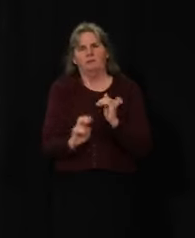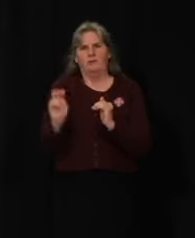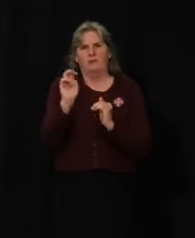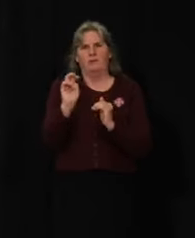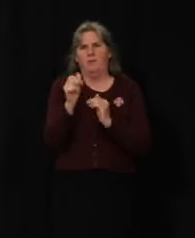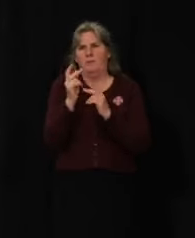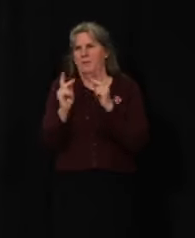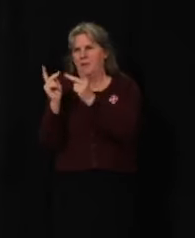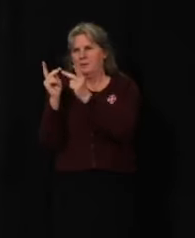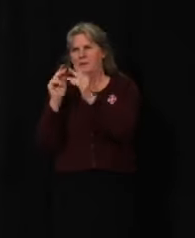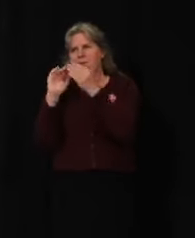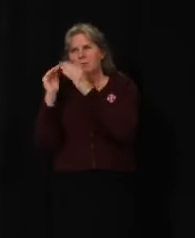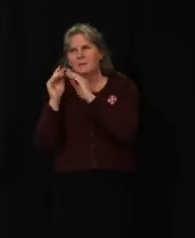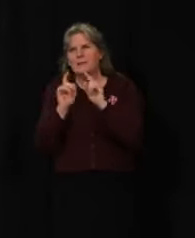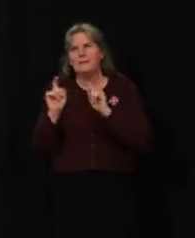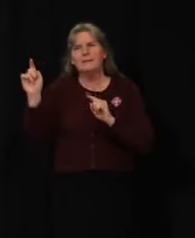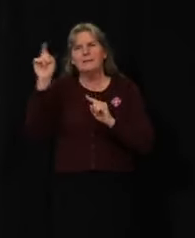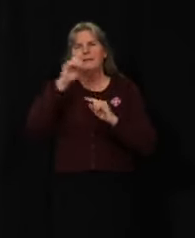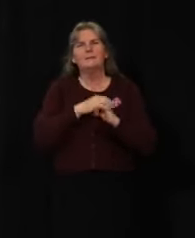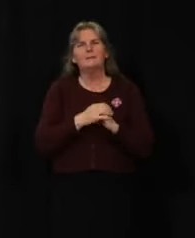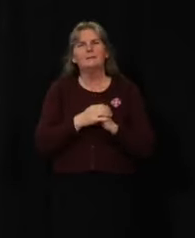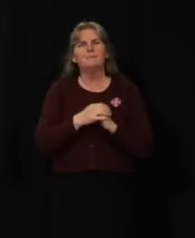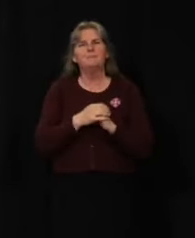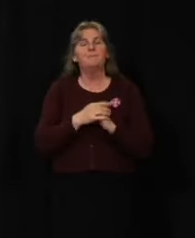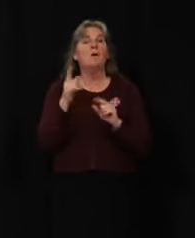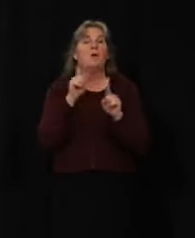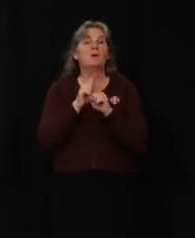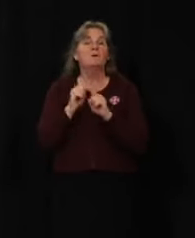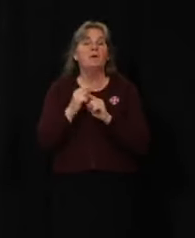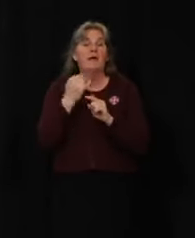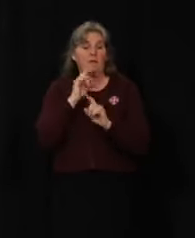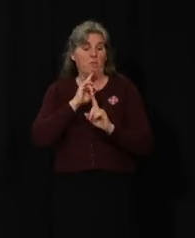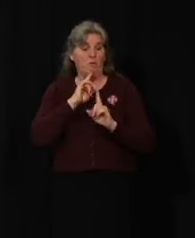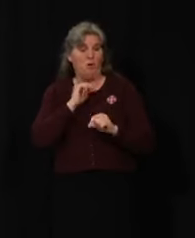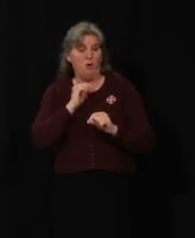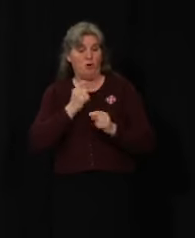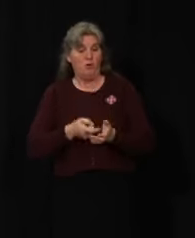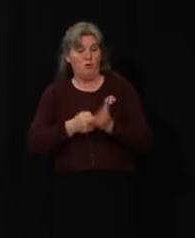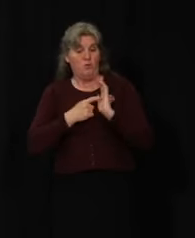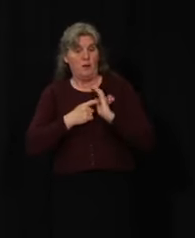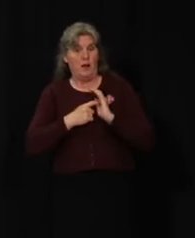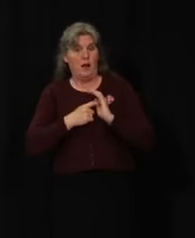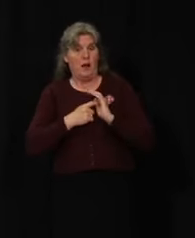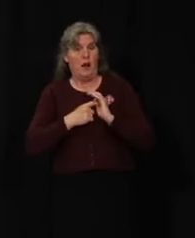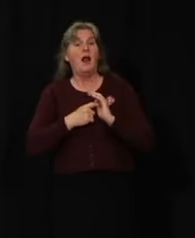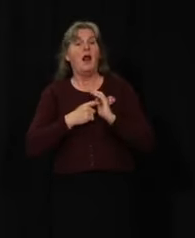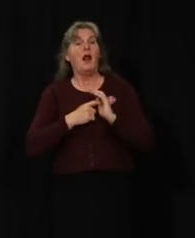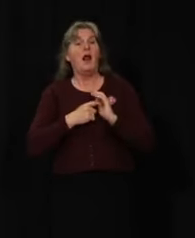communities. The orders on self isolation when returning to Yukon and the